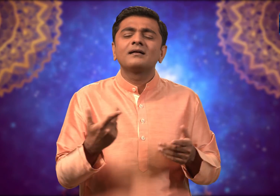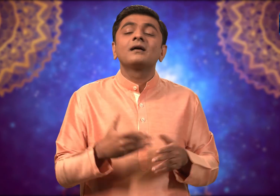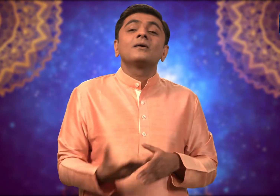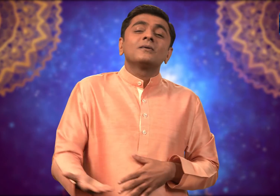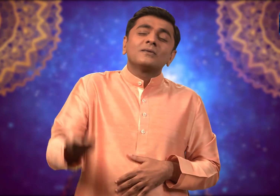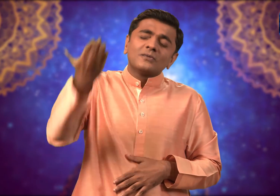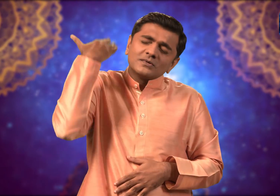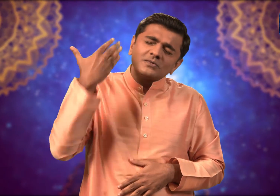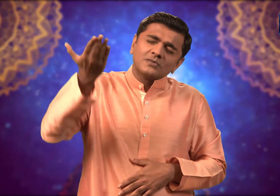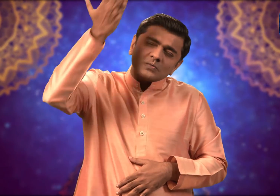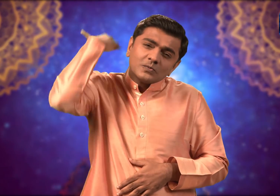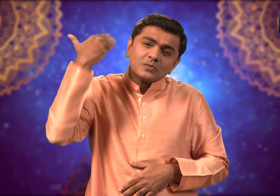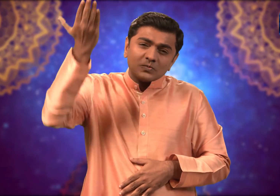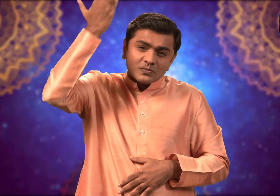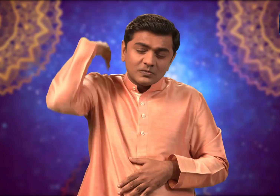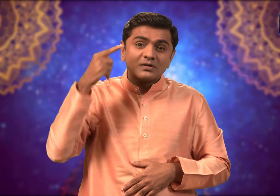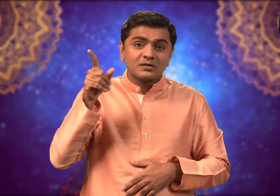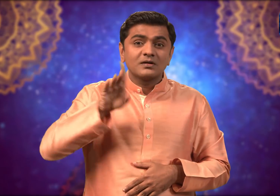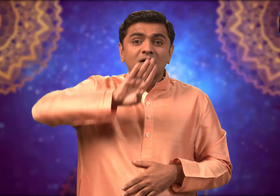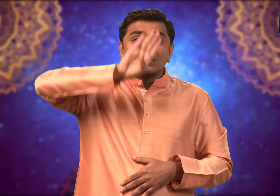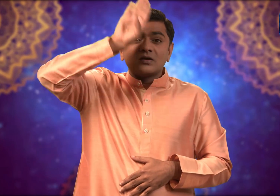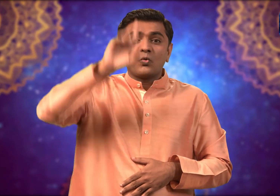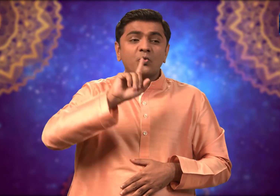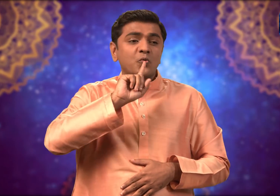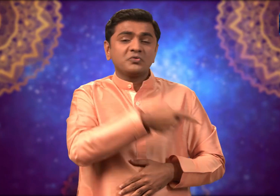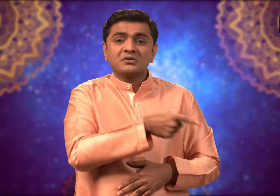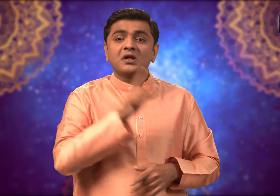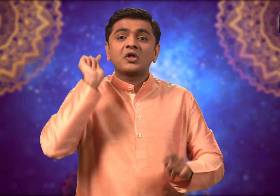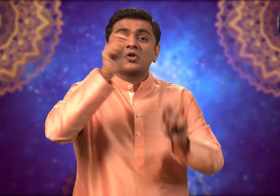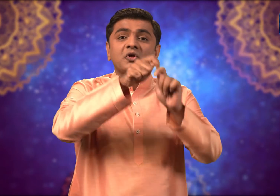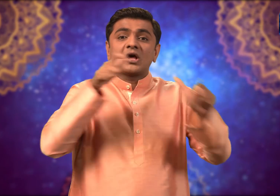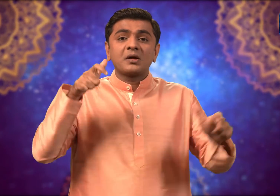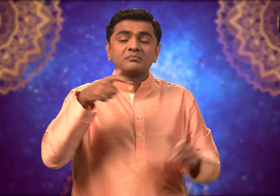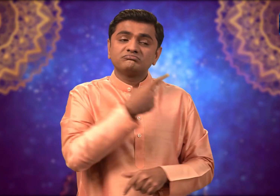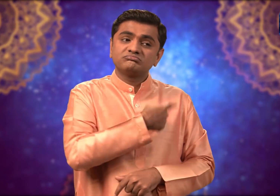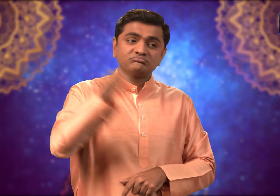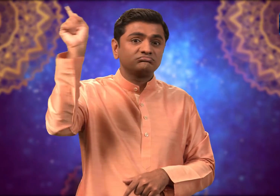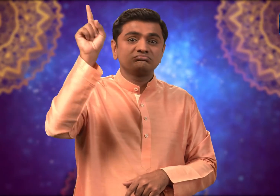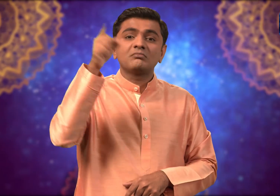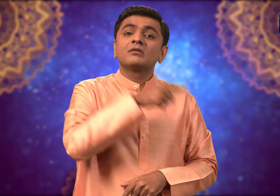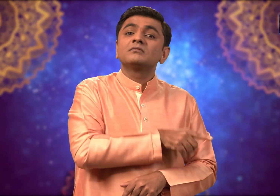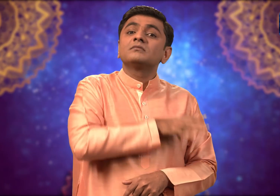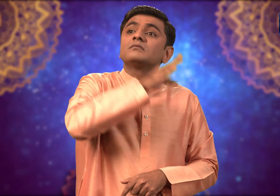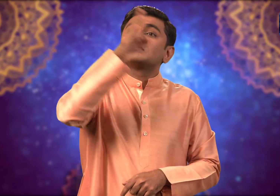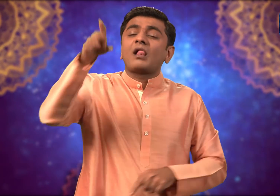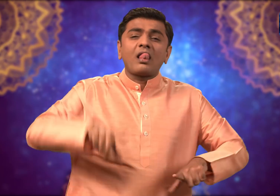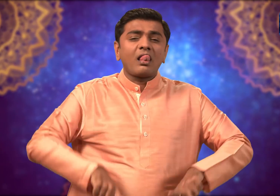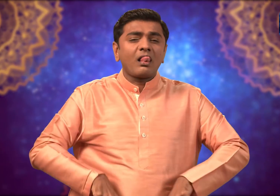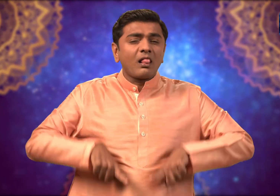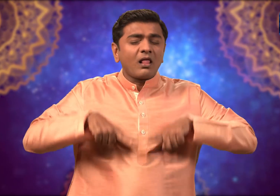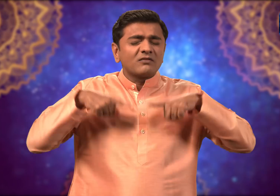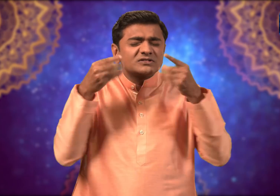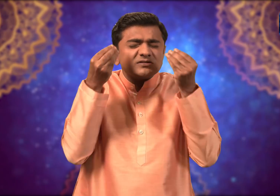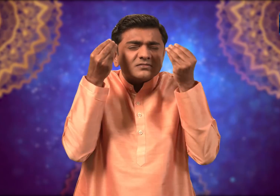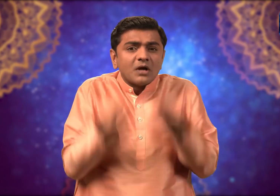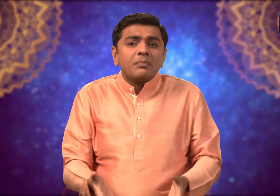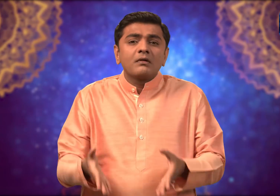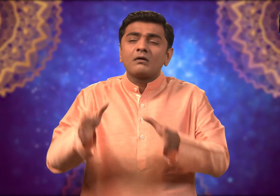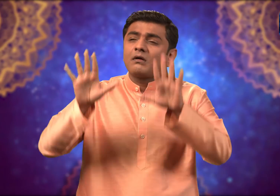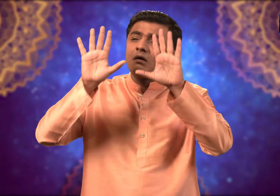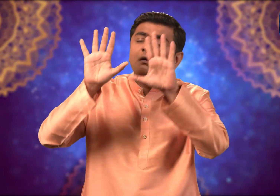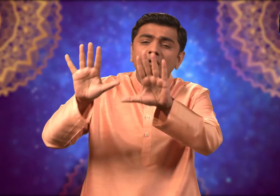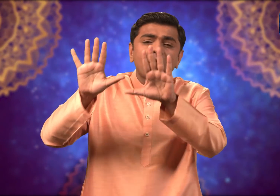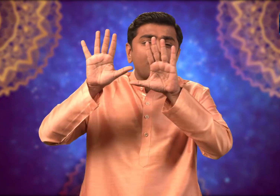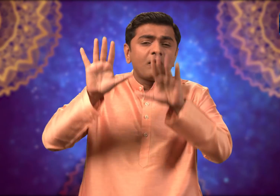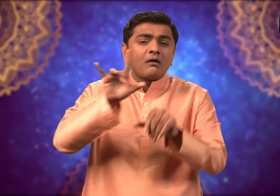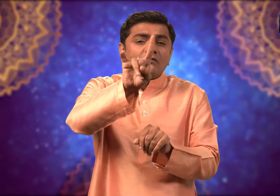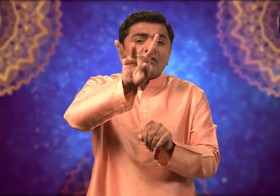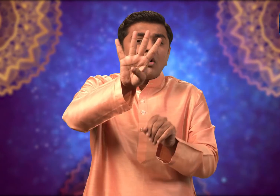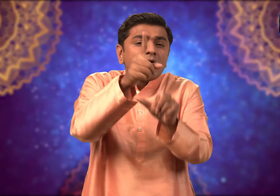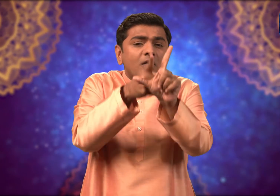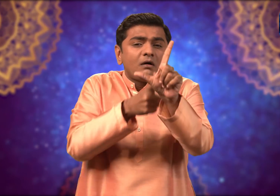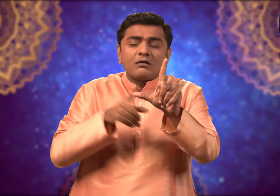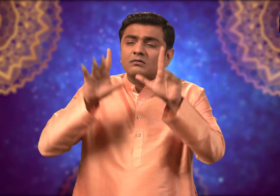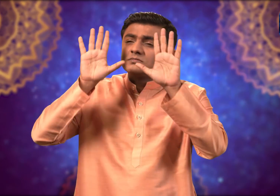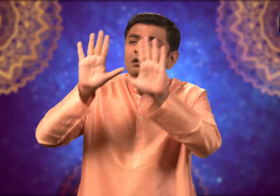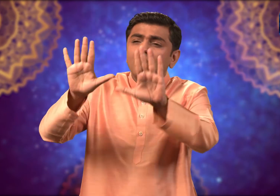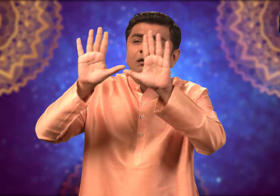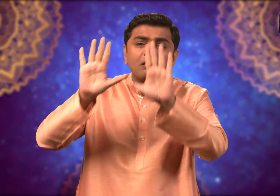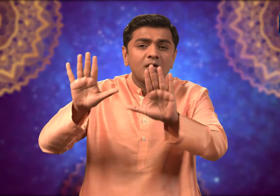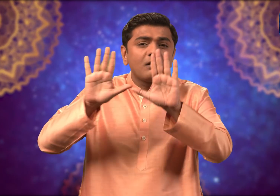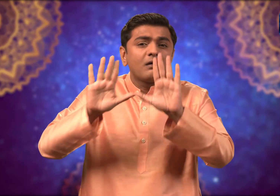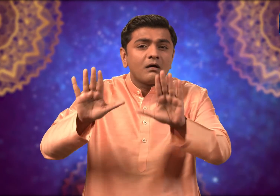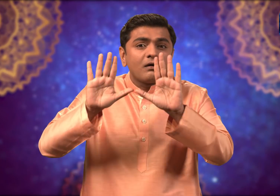In ancient times, the King had ordered Ram to observe a 14-year vanvaas.